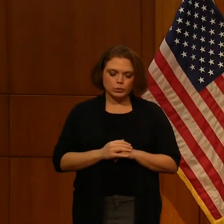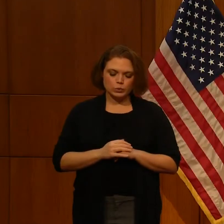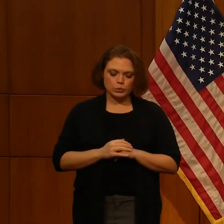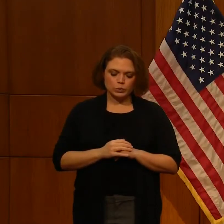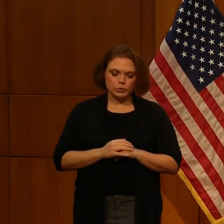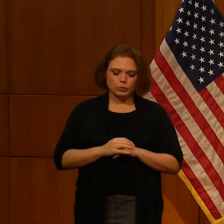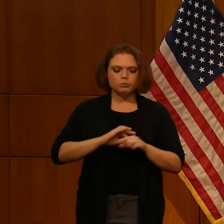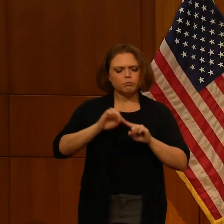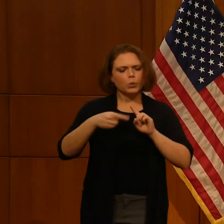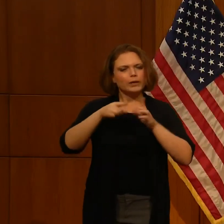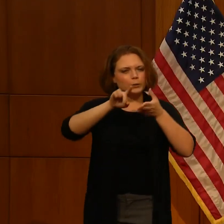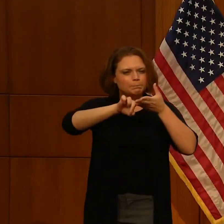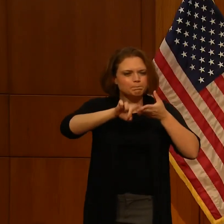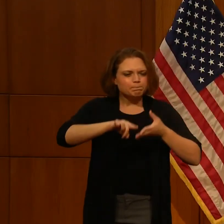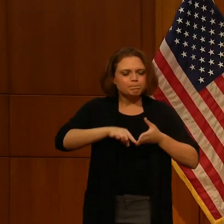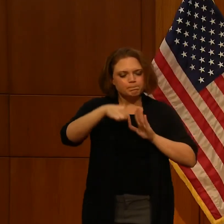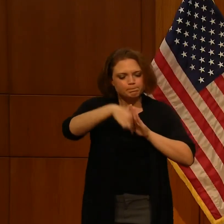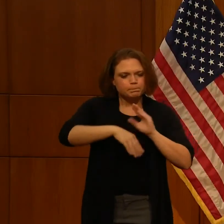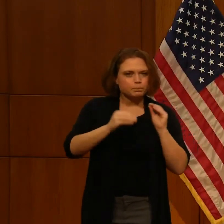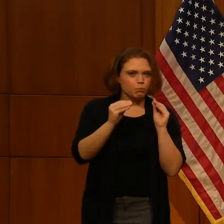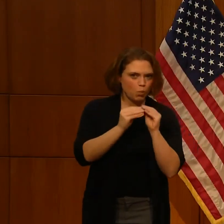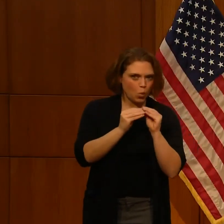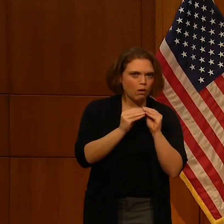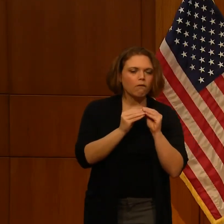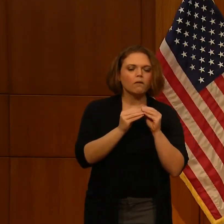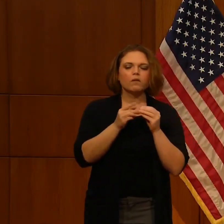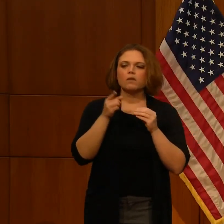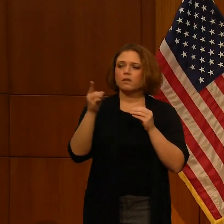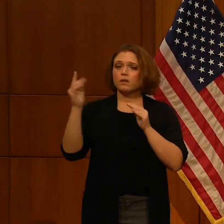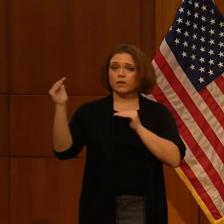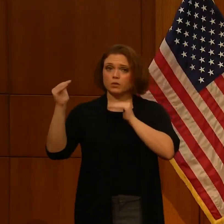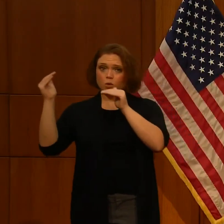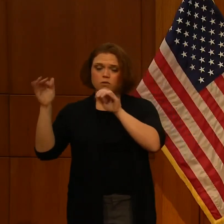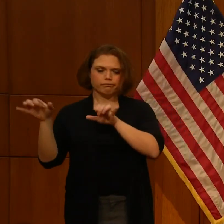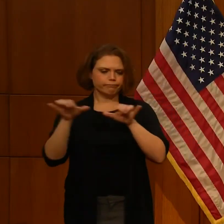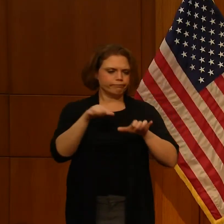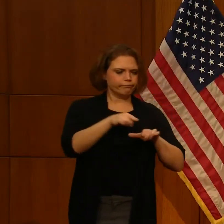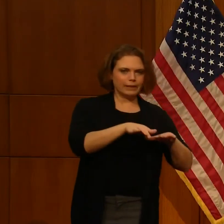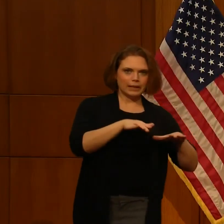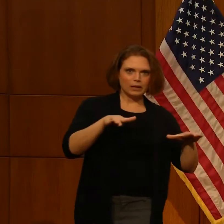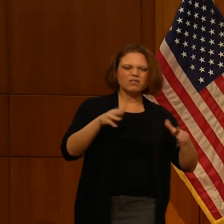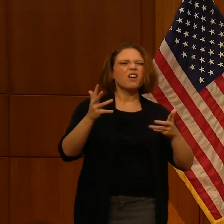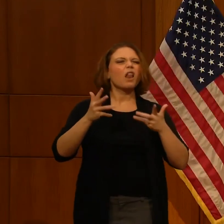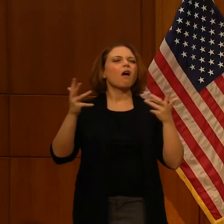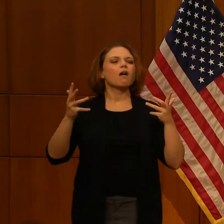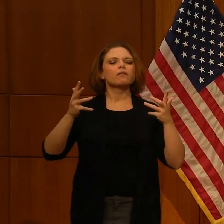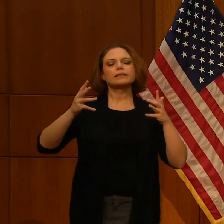LITTLE BEHIND THE RATES FOR ADULTS. BUT WHEN YOU DIG IN, YOU FIND THAT JUST LIKE WITH